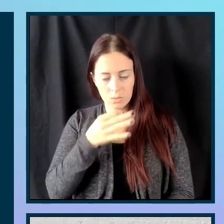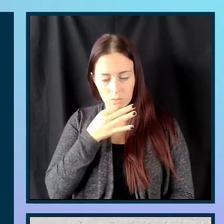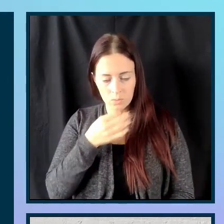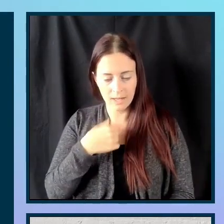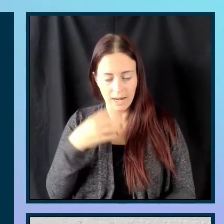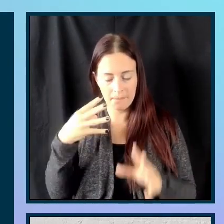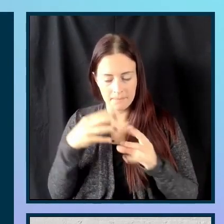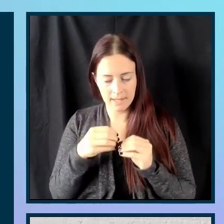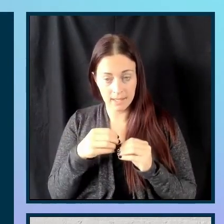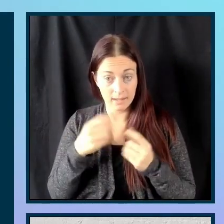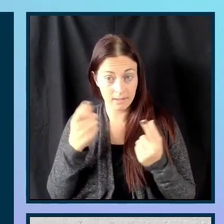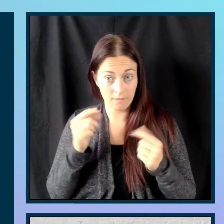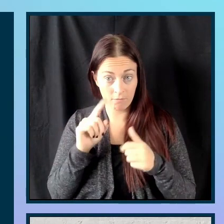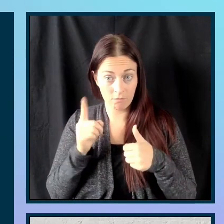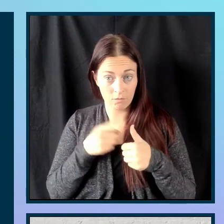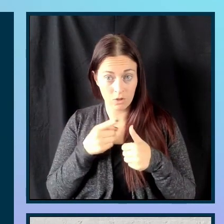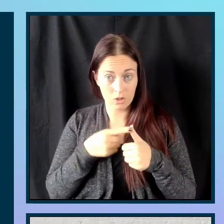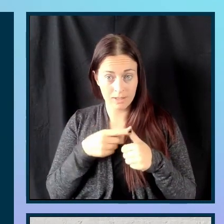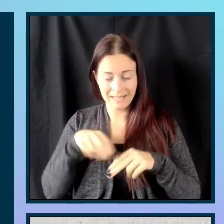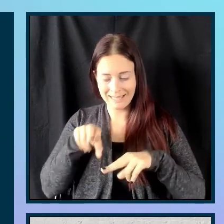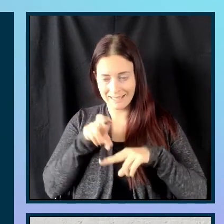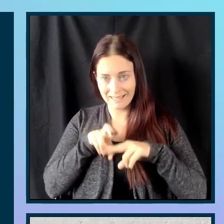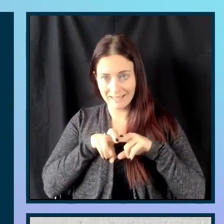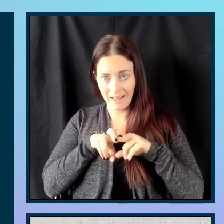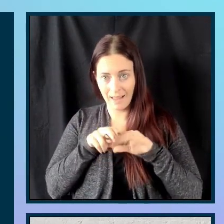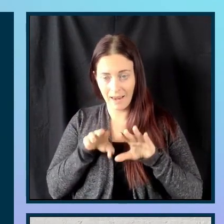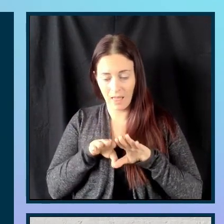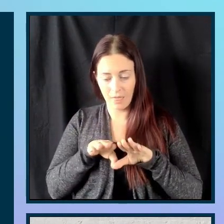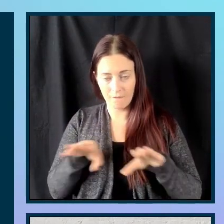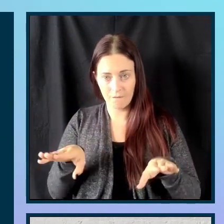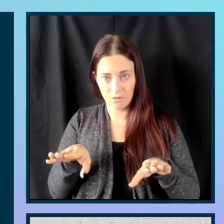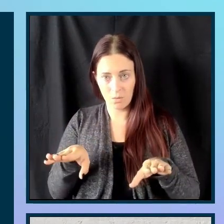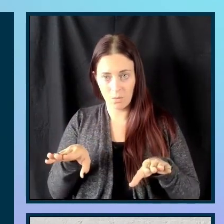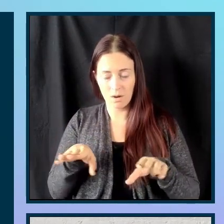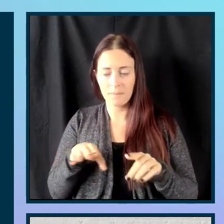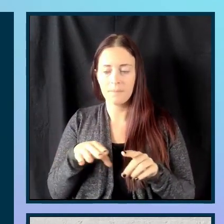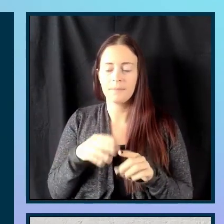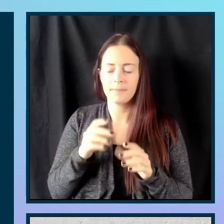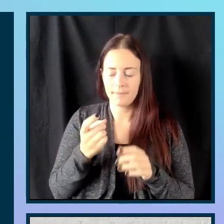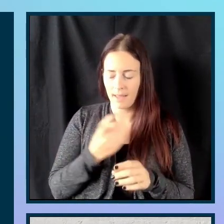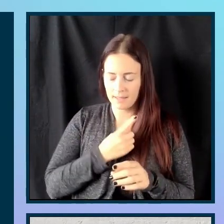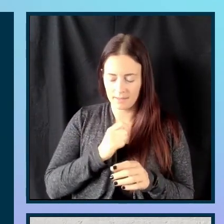closed my eyes and asked for a female mentor who could guide me through some of this.